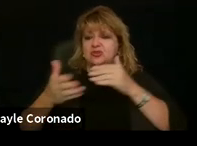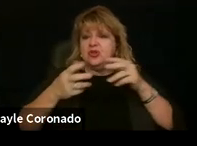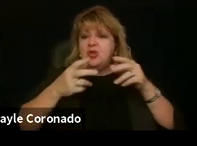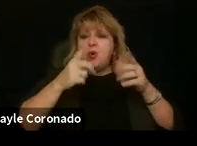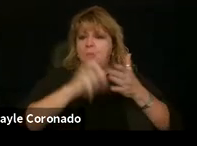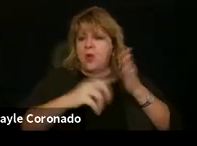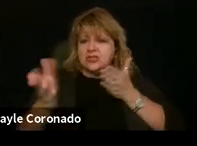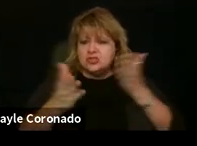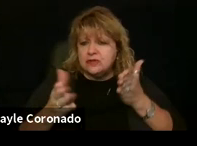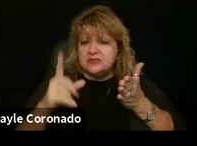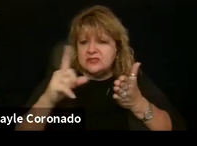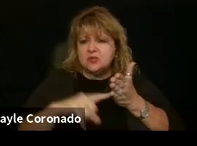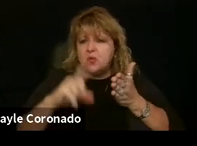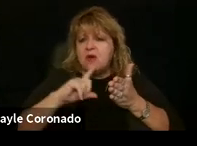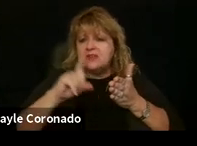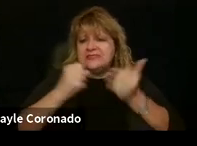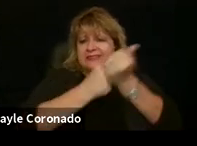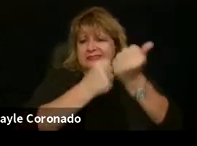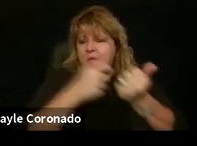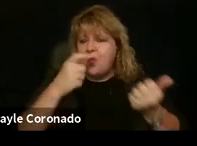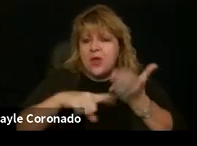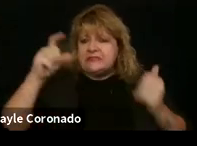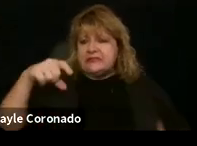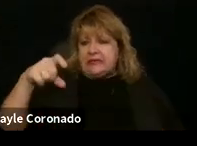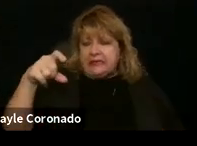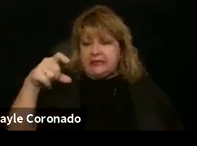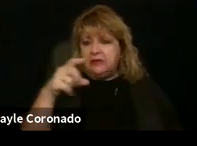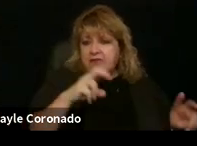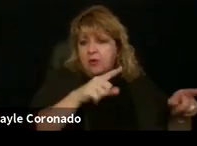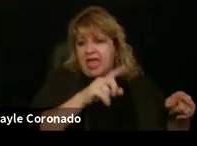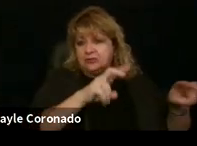Okay, so that's the school part out of the way. Those are the obligations of the school.